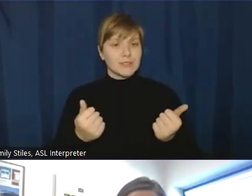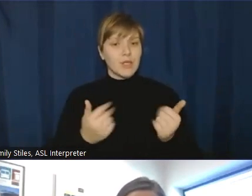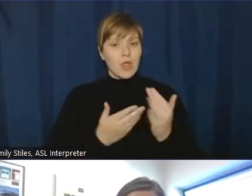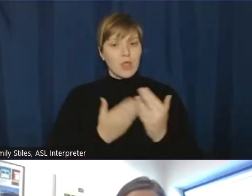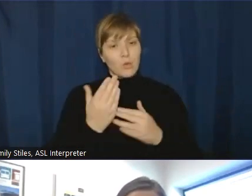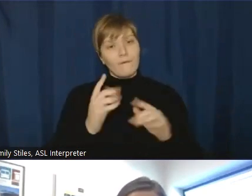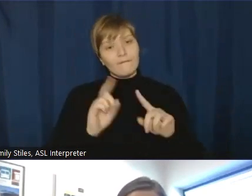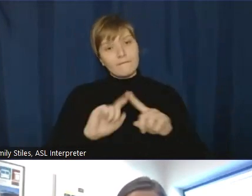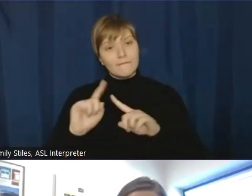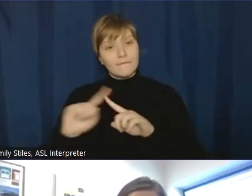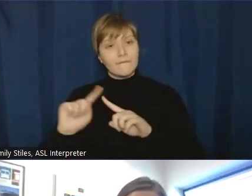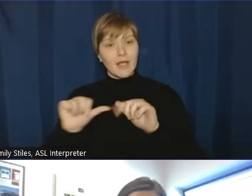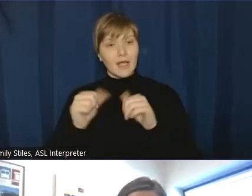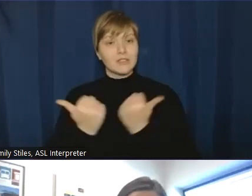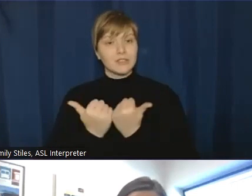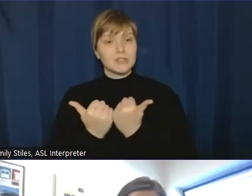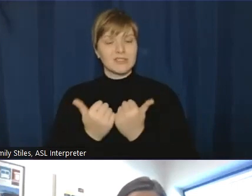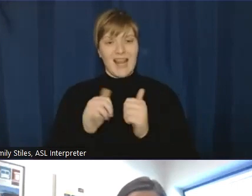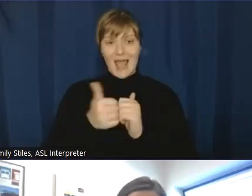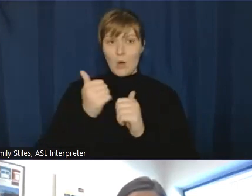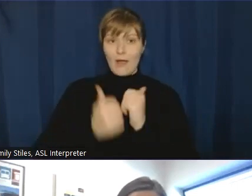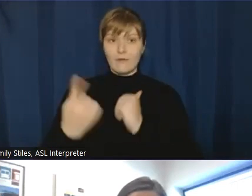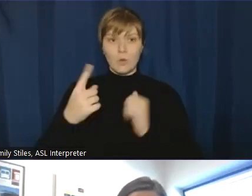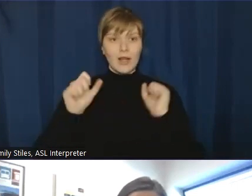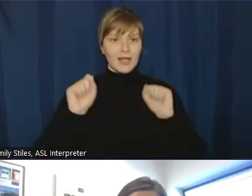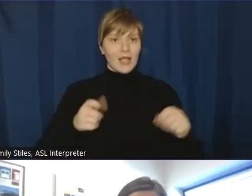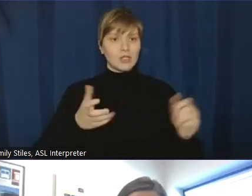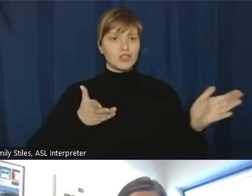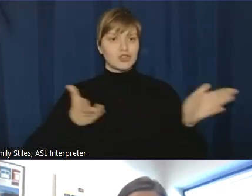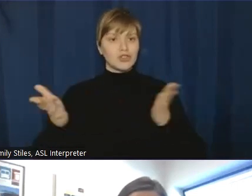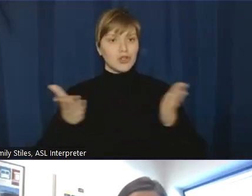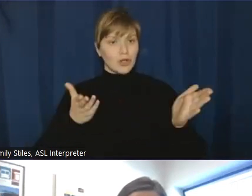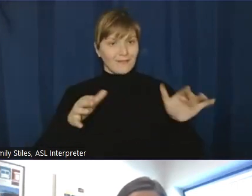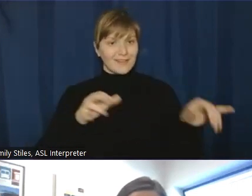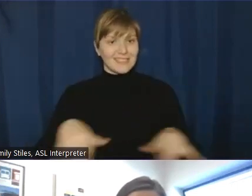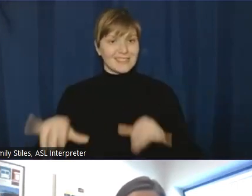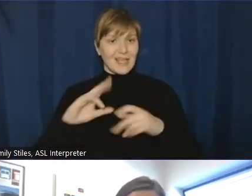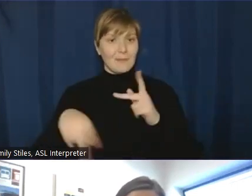and kind of how everybody can serve the same kind of goal and purpose.